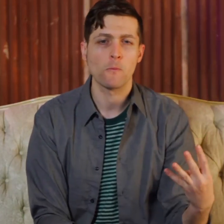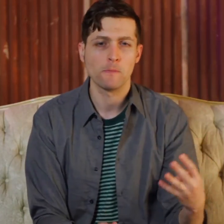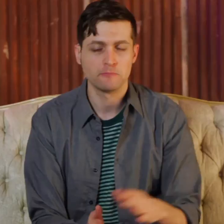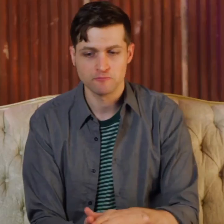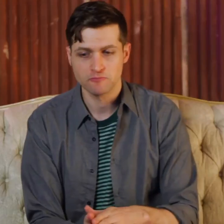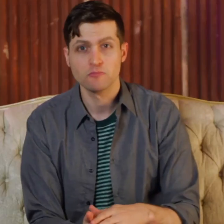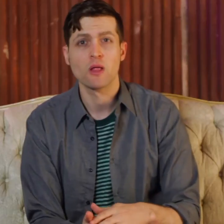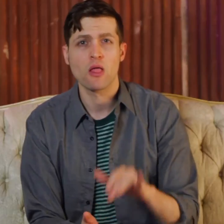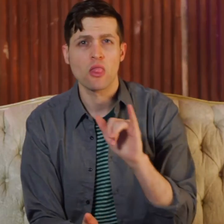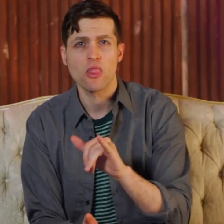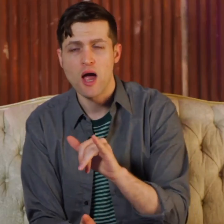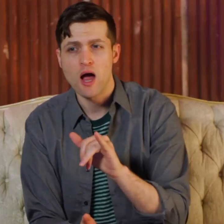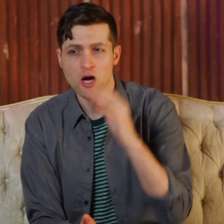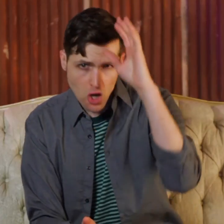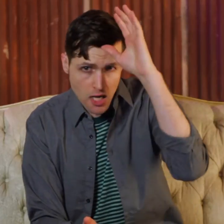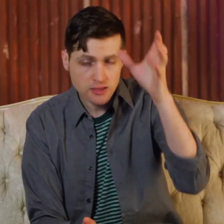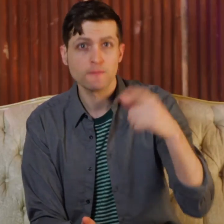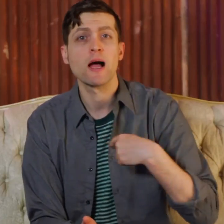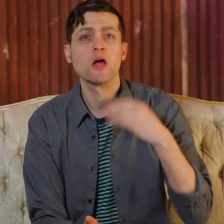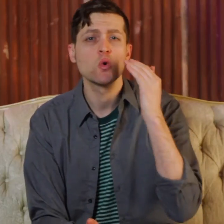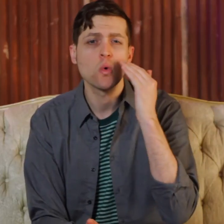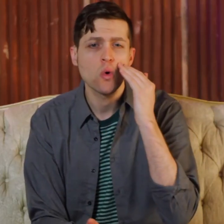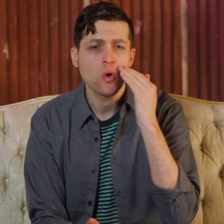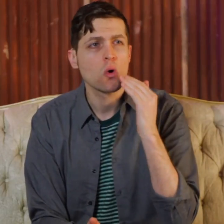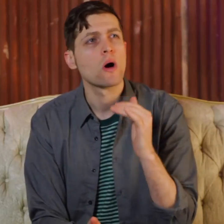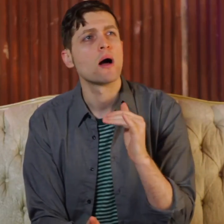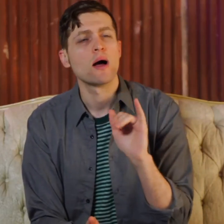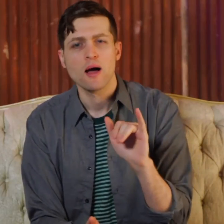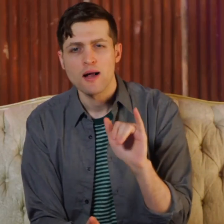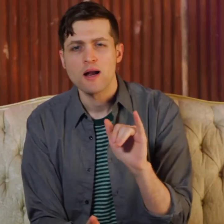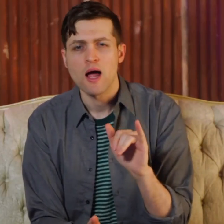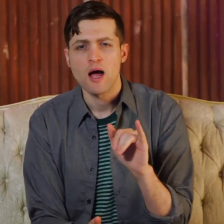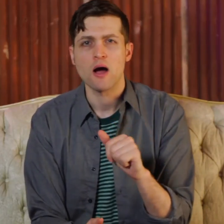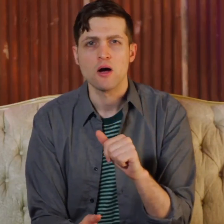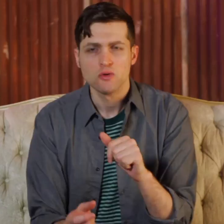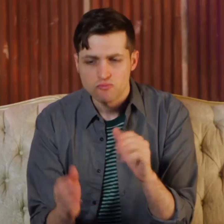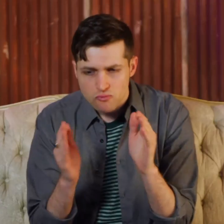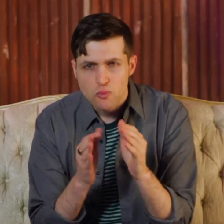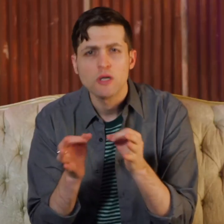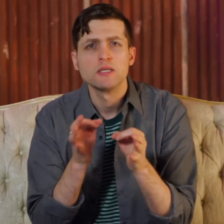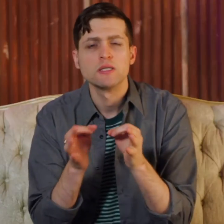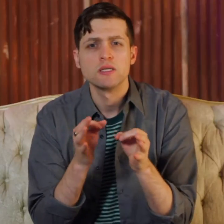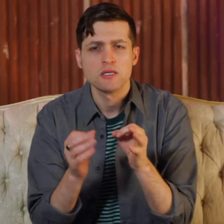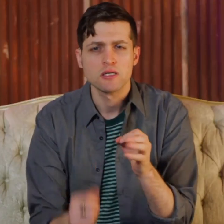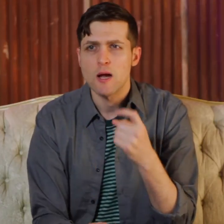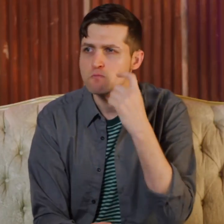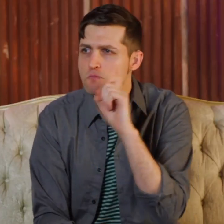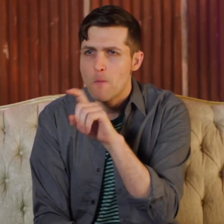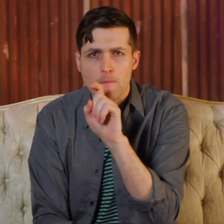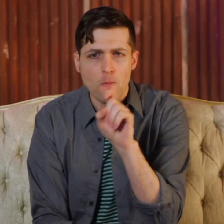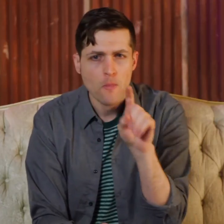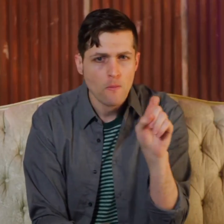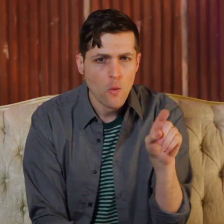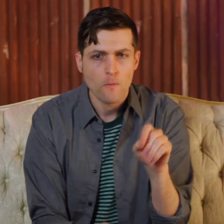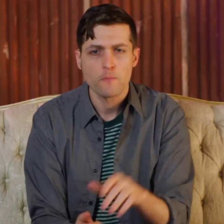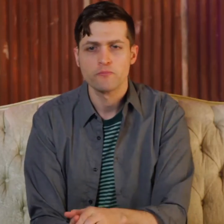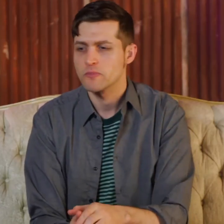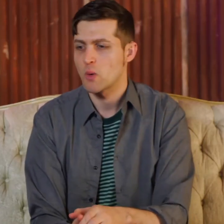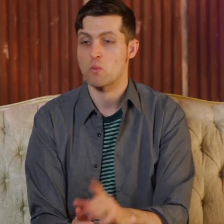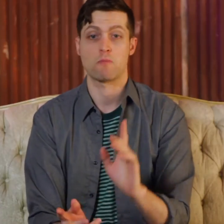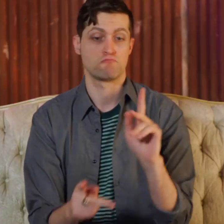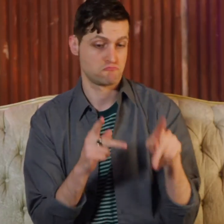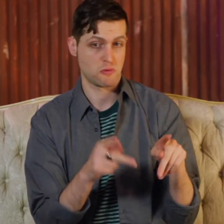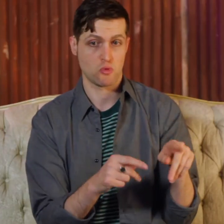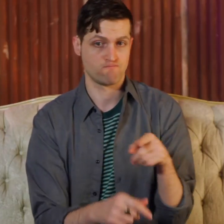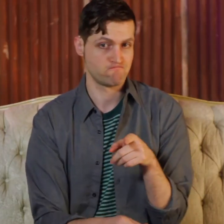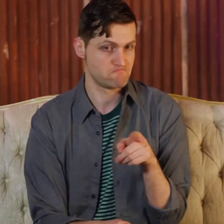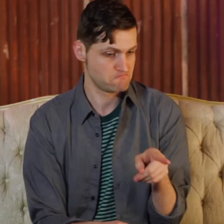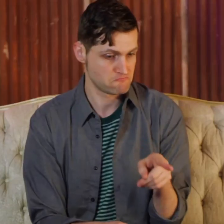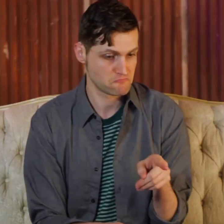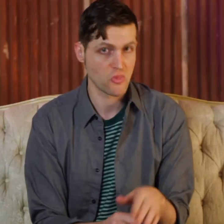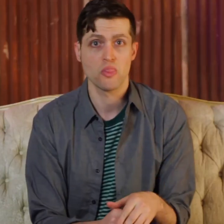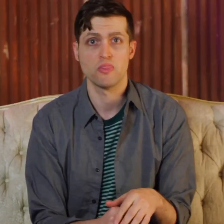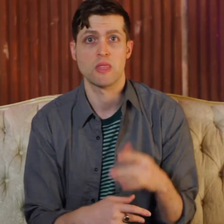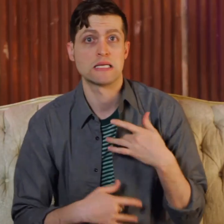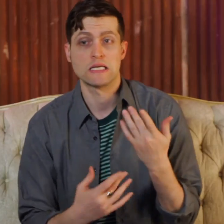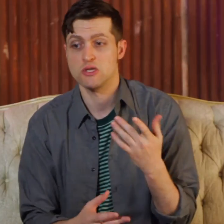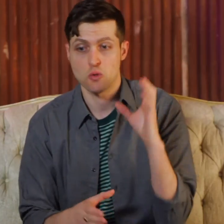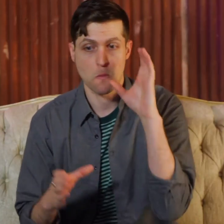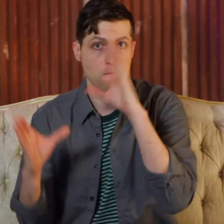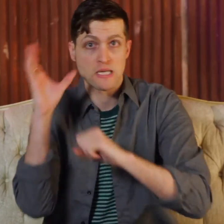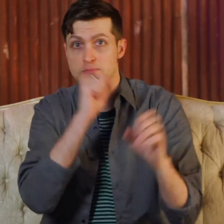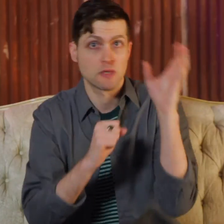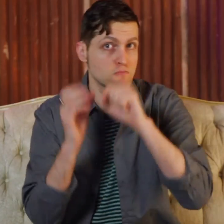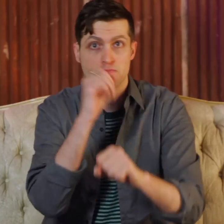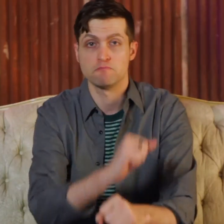That kind of concept showed me to recognize small details that other people tend to miss.